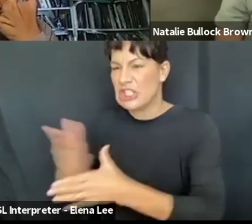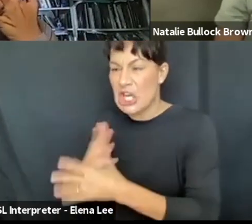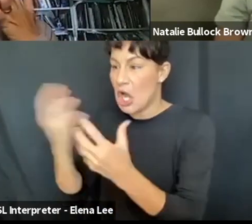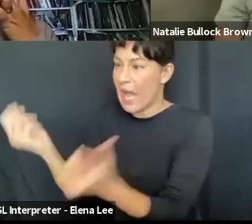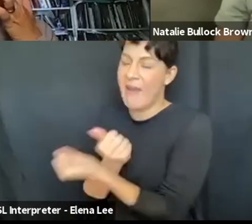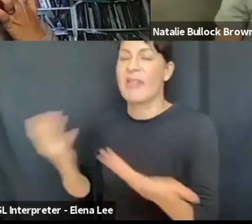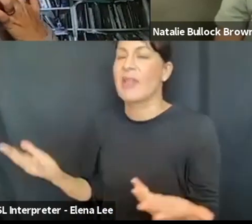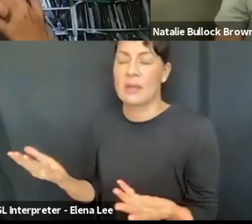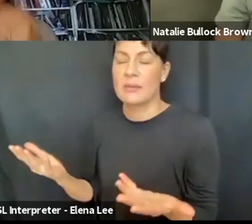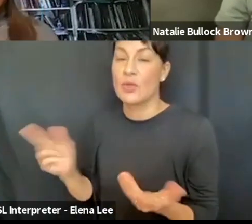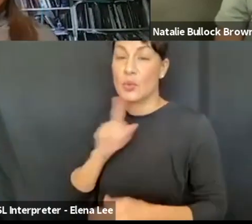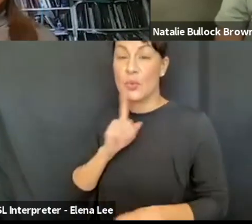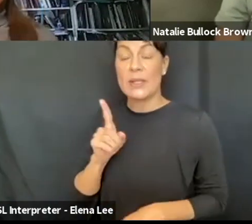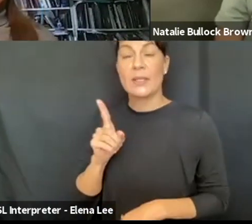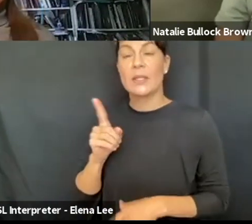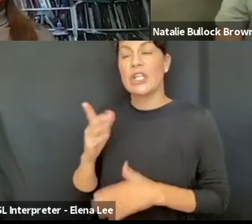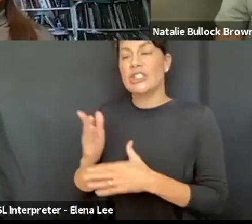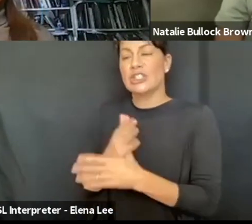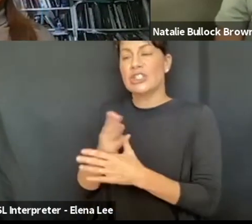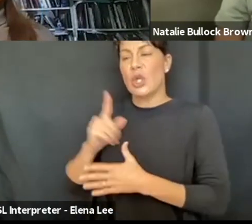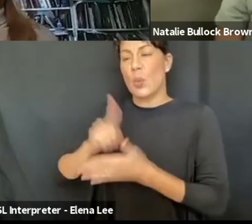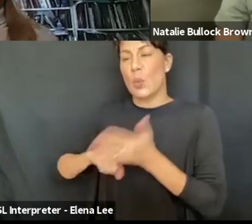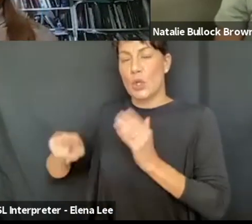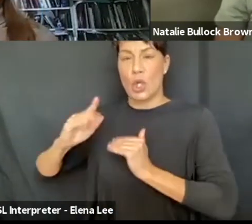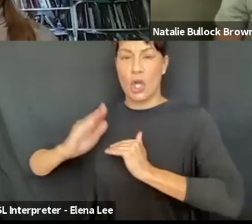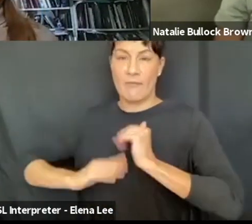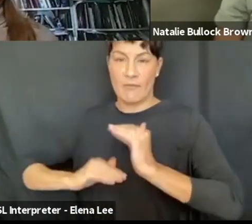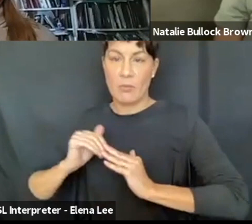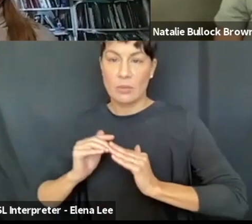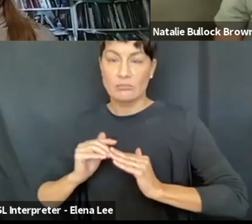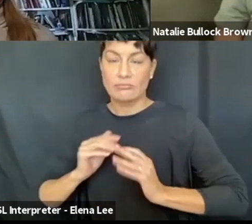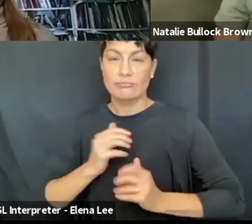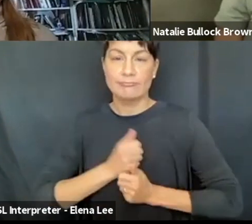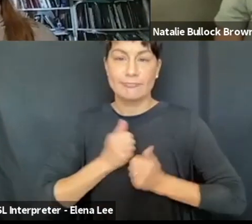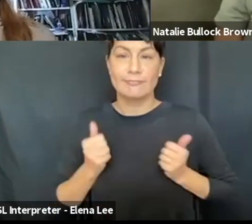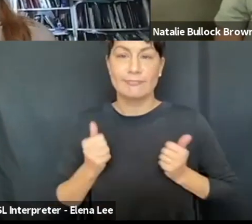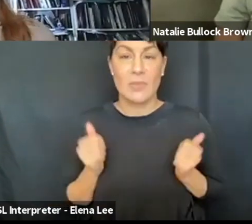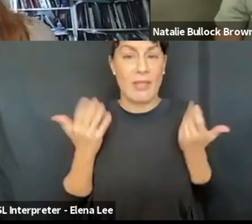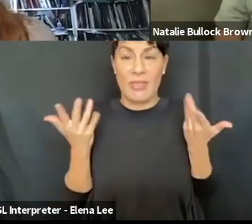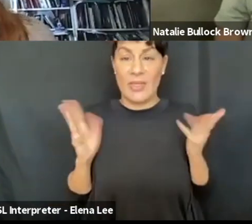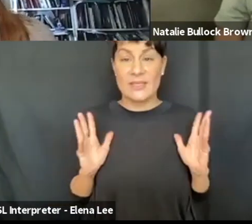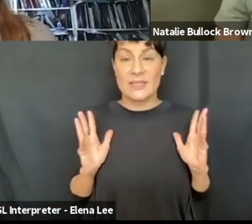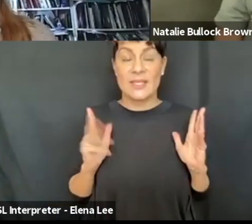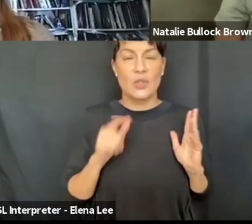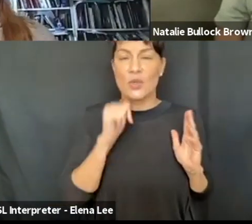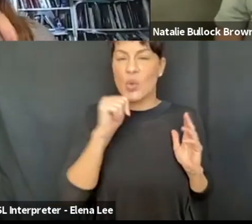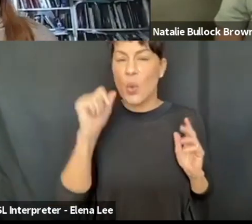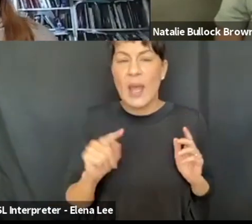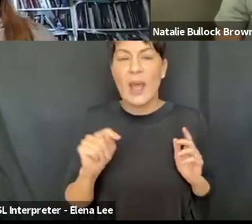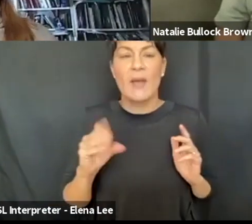It's really about share what you're comfortable sharing, and that's it. You don't have to go through every,